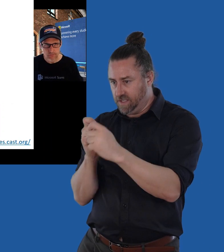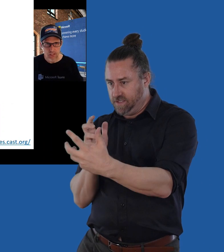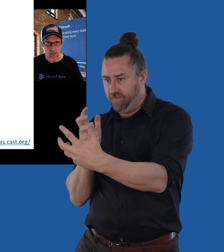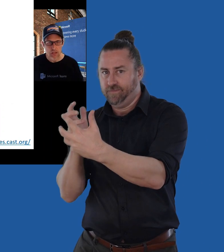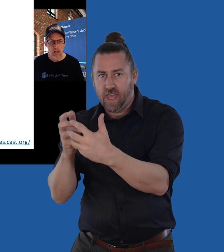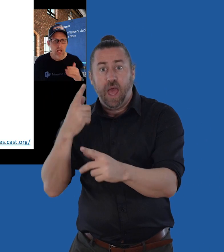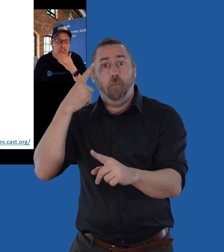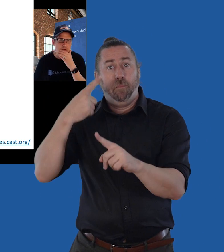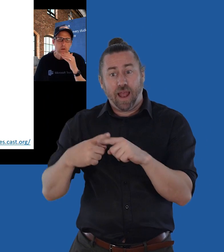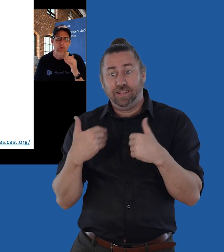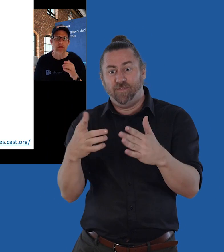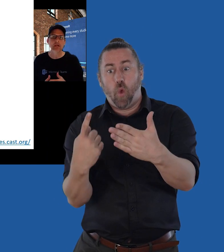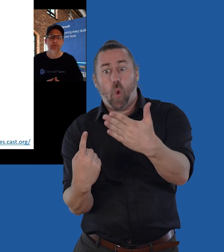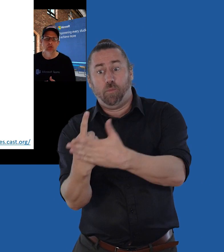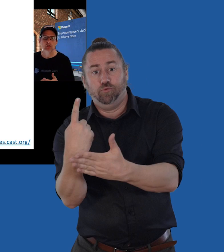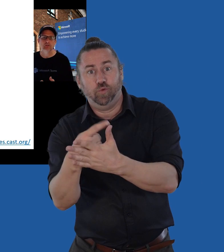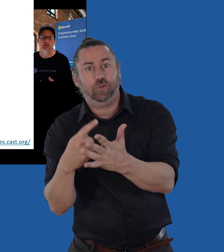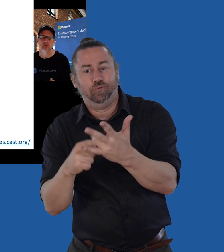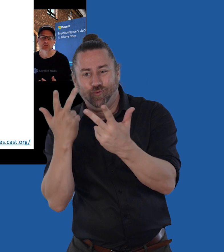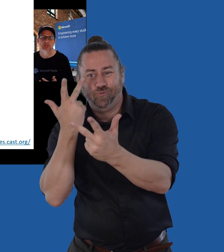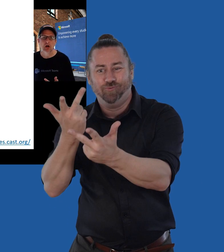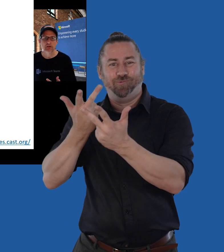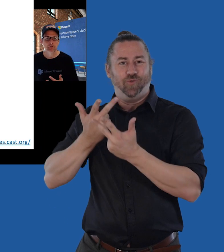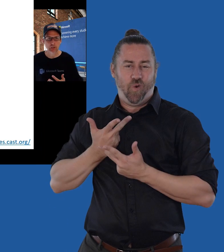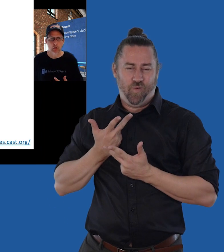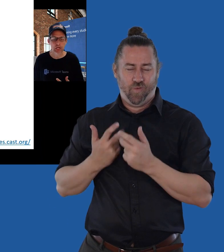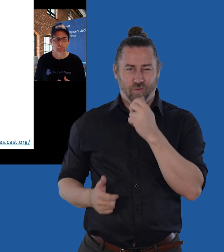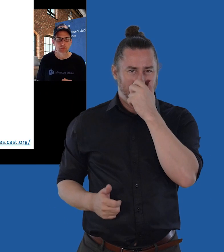So, when we think about Universal Design for Learning,